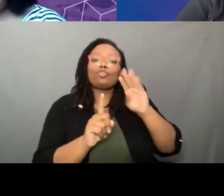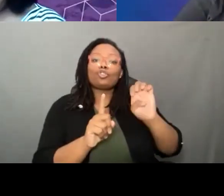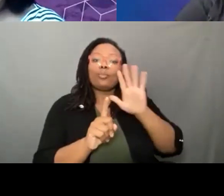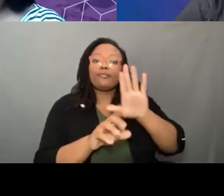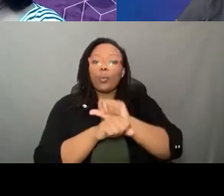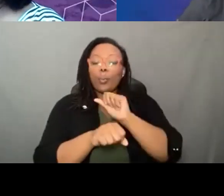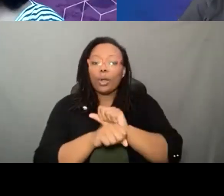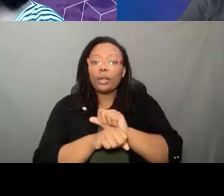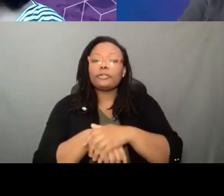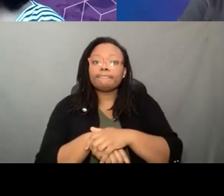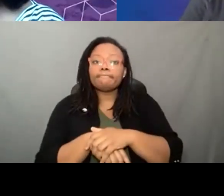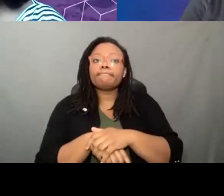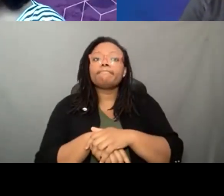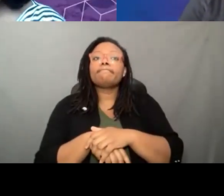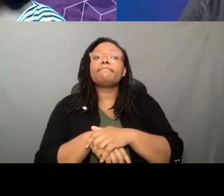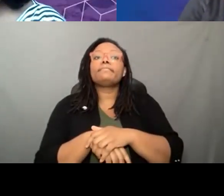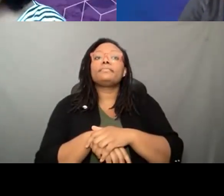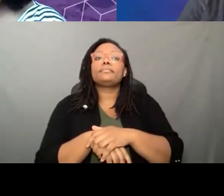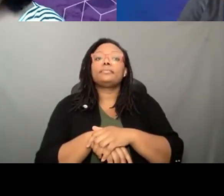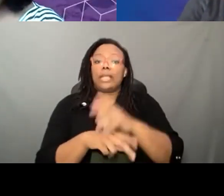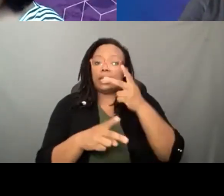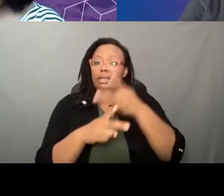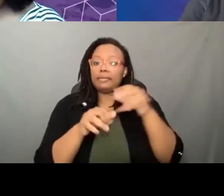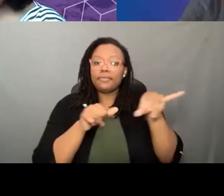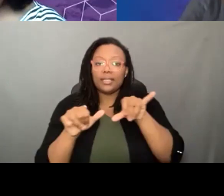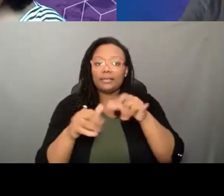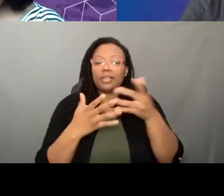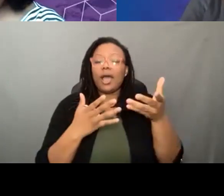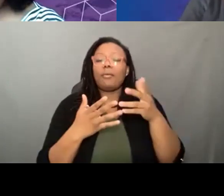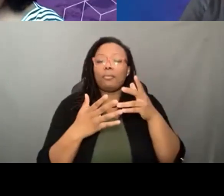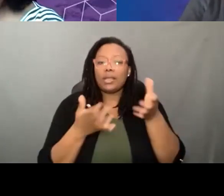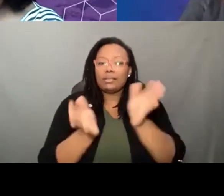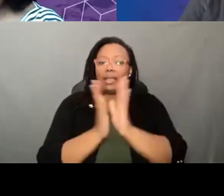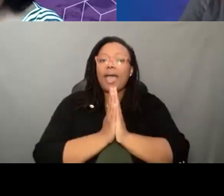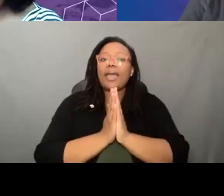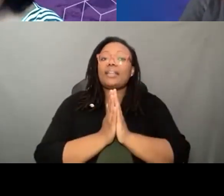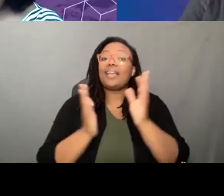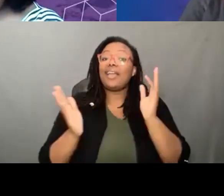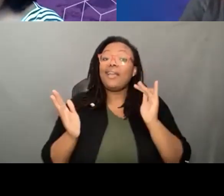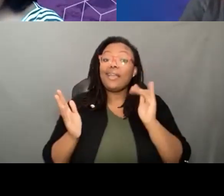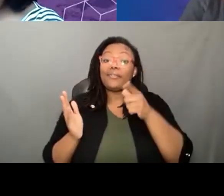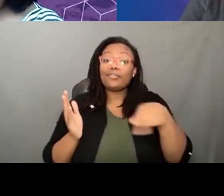So I wanted to -- I wanted to bring up this issue and then ask if you all had anything